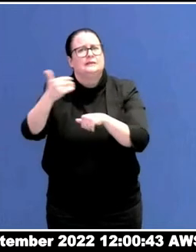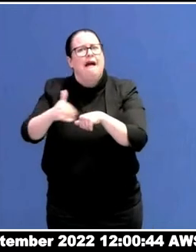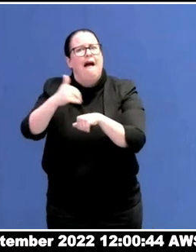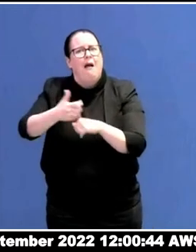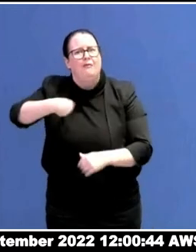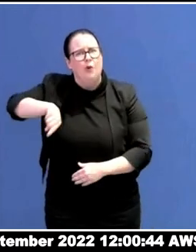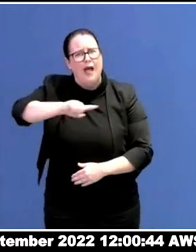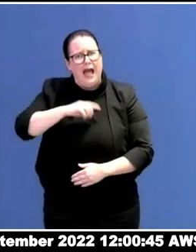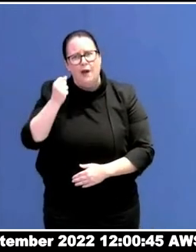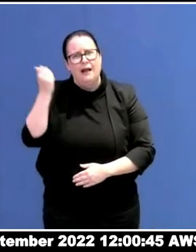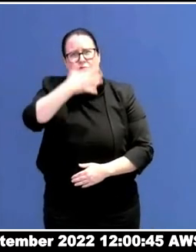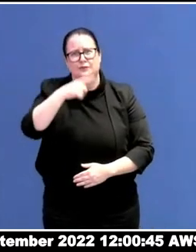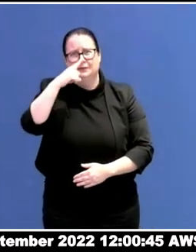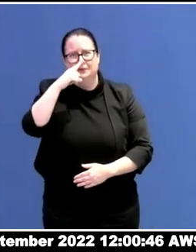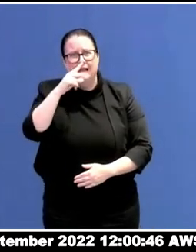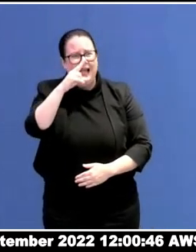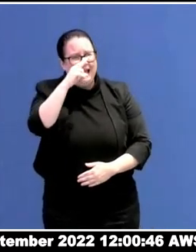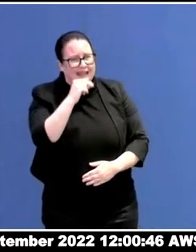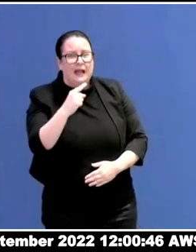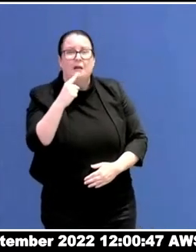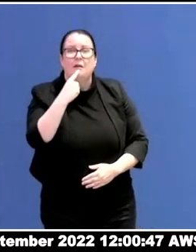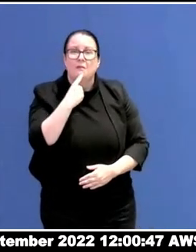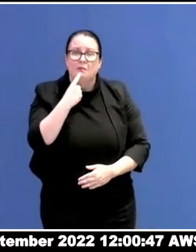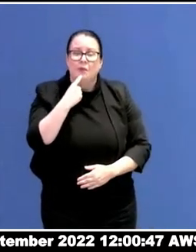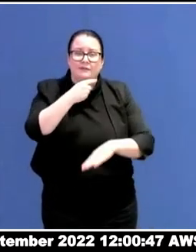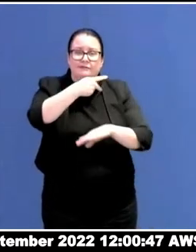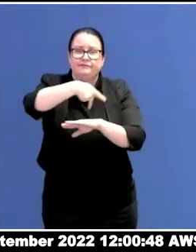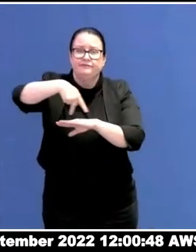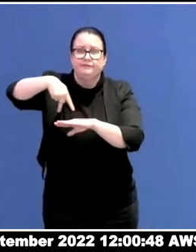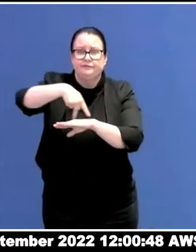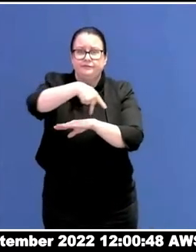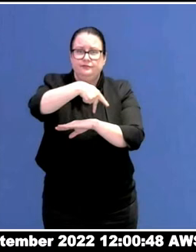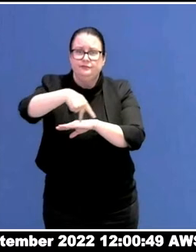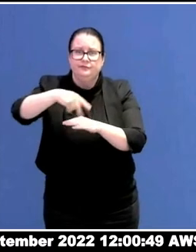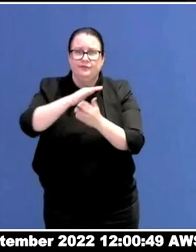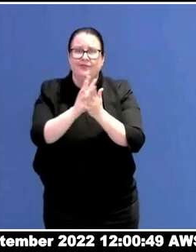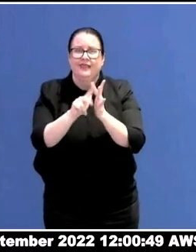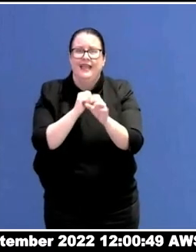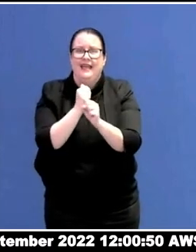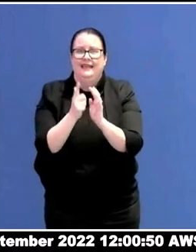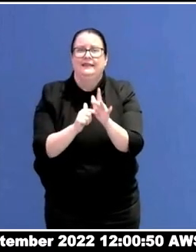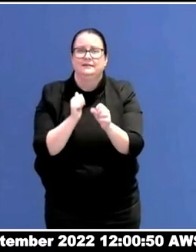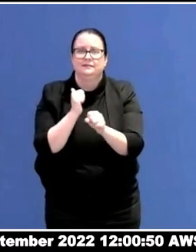A young boy, he was hanging - hanging at unit 18.